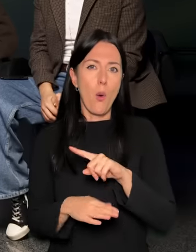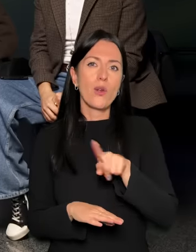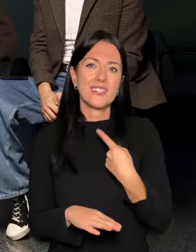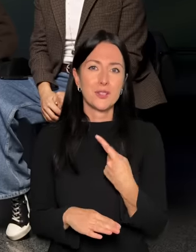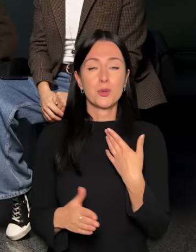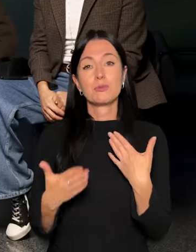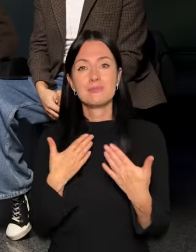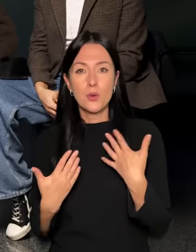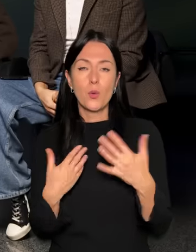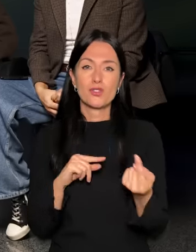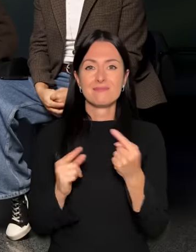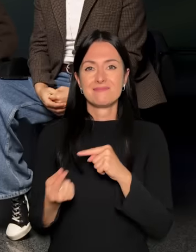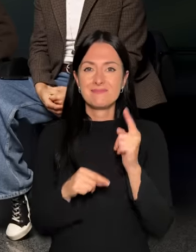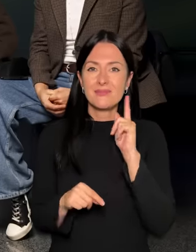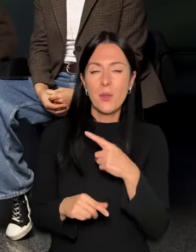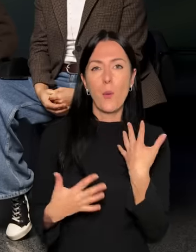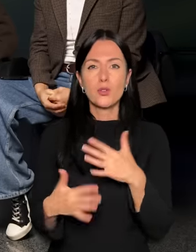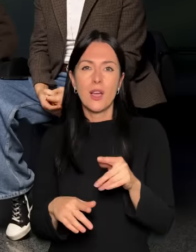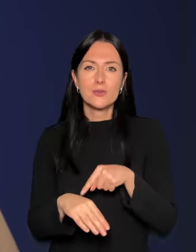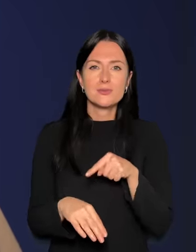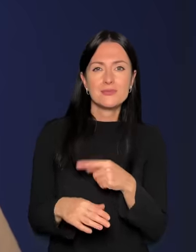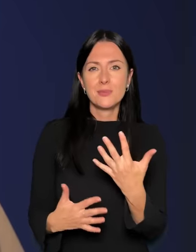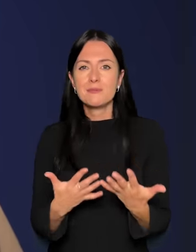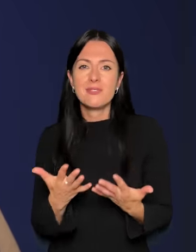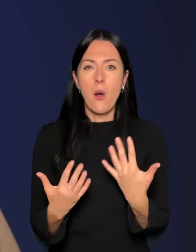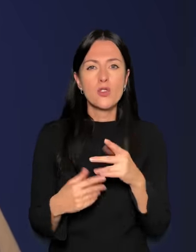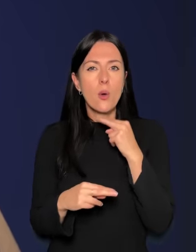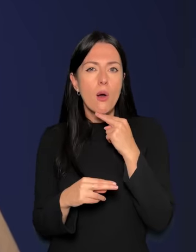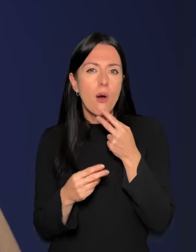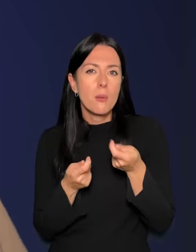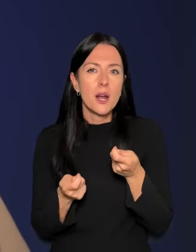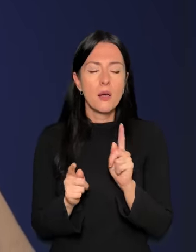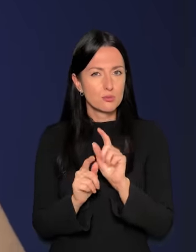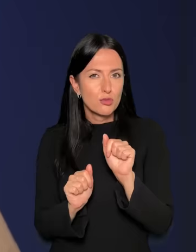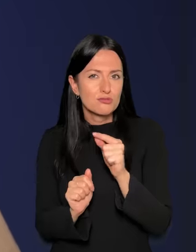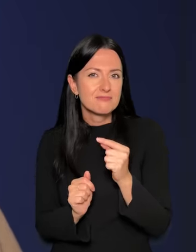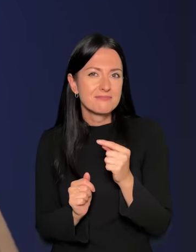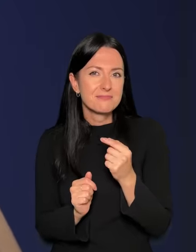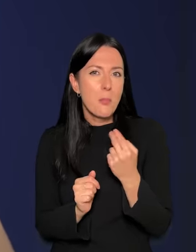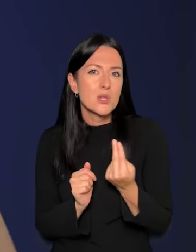spent an hour getting to know each other, and felt each other's vibe then the person might cautiously ask and show genuine interest.